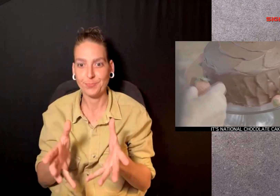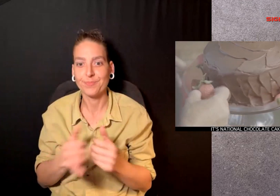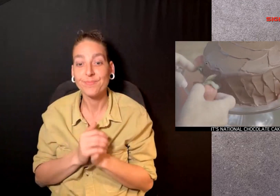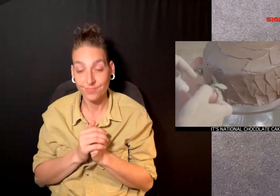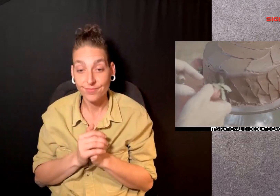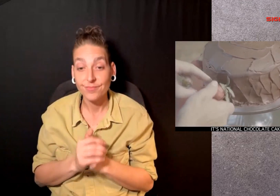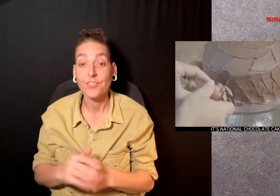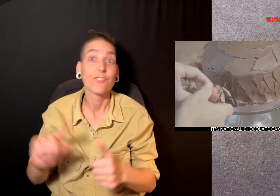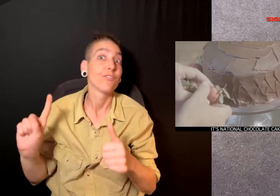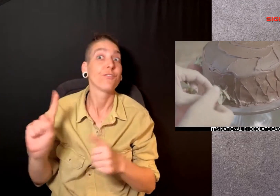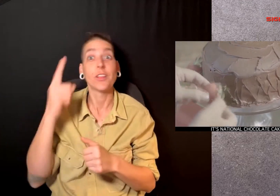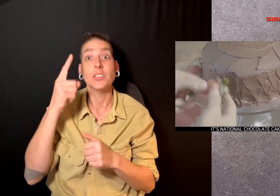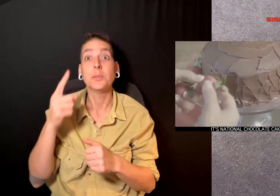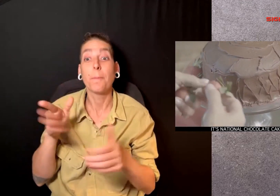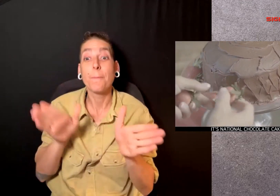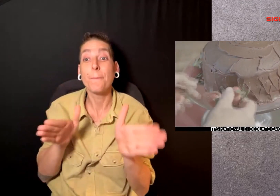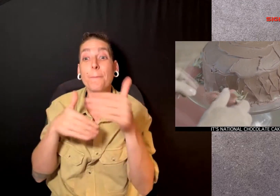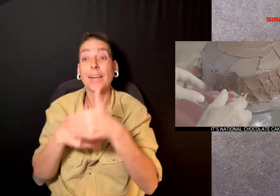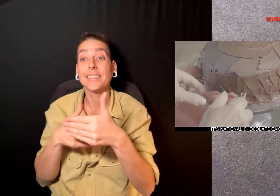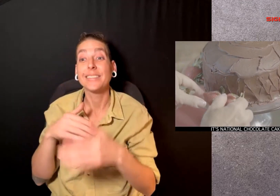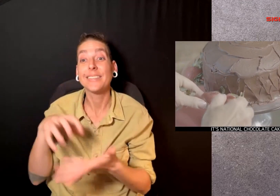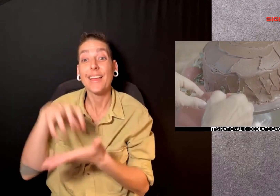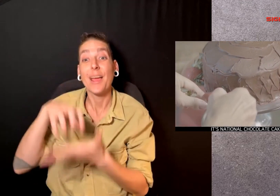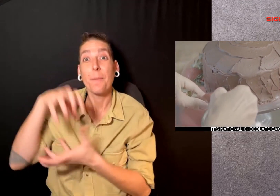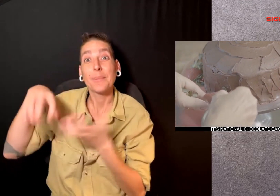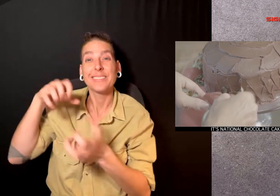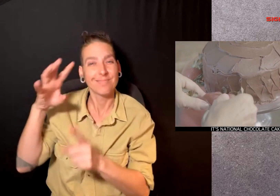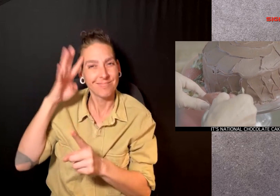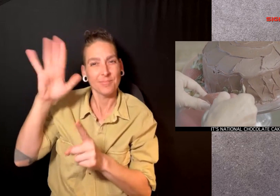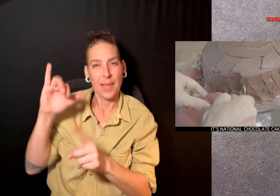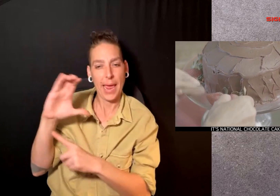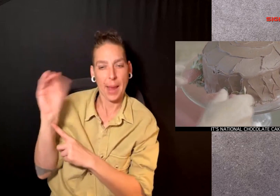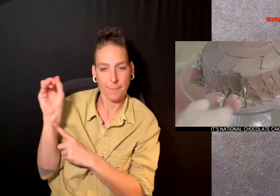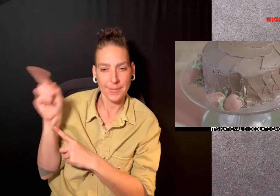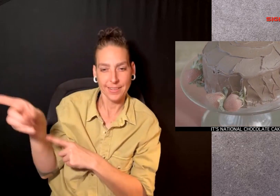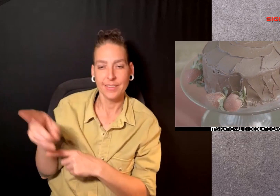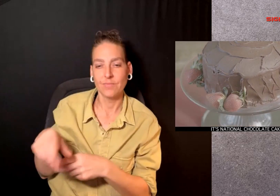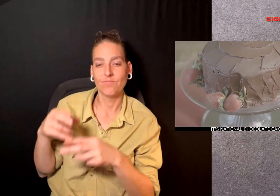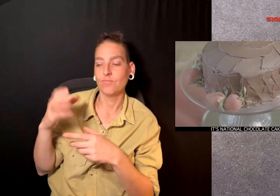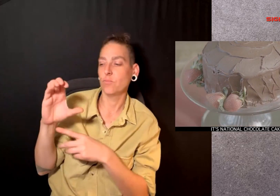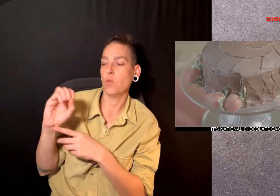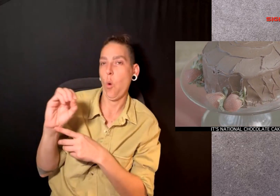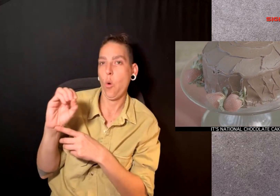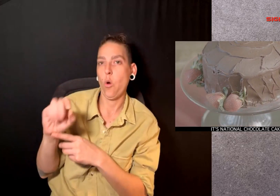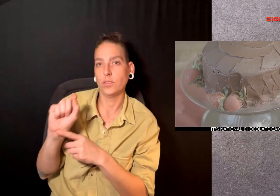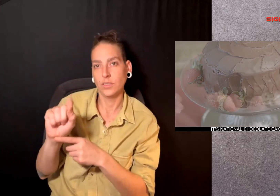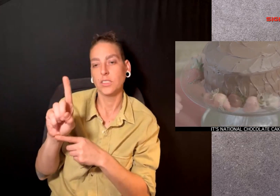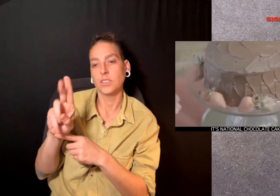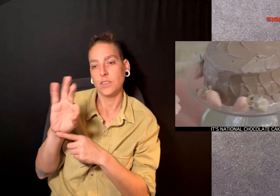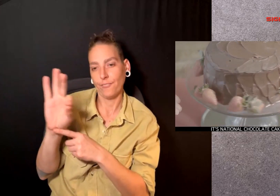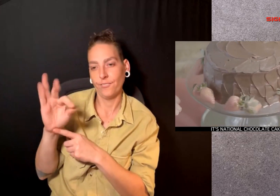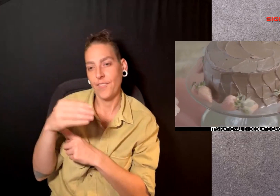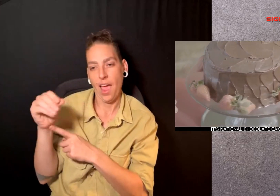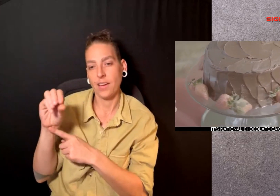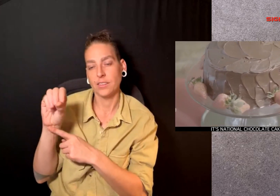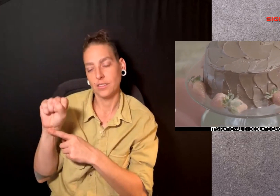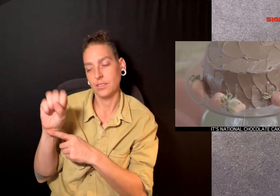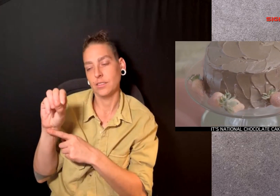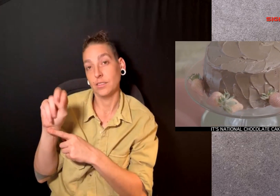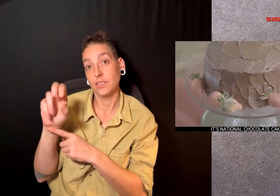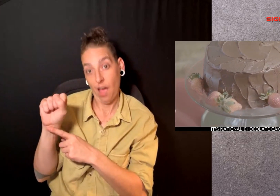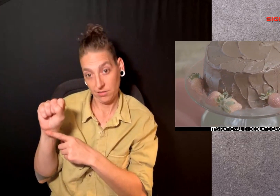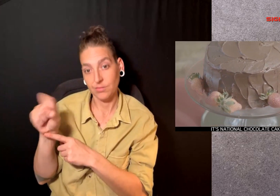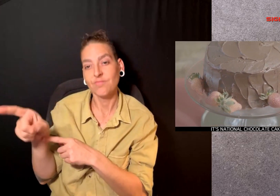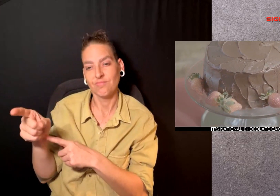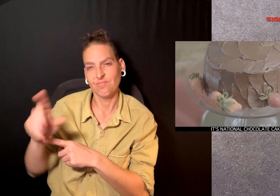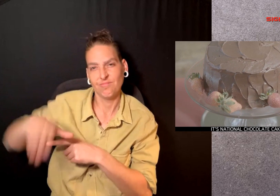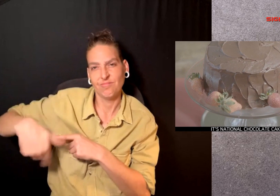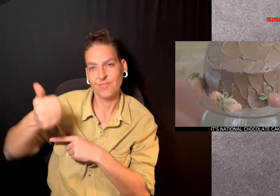the first boxed cake mix was created by a company called O Duff and Sons in the late 1920s